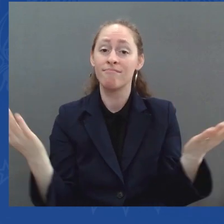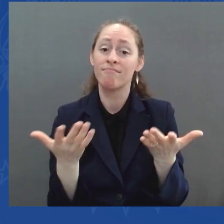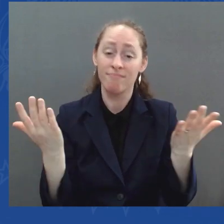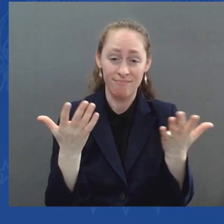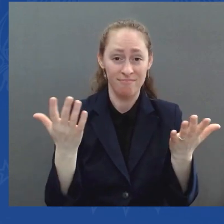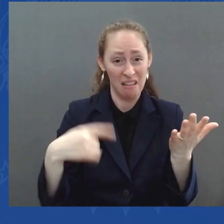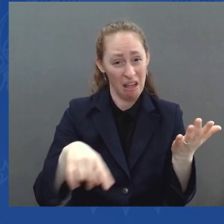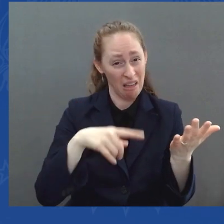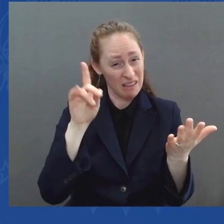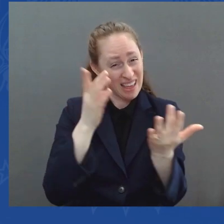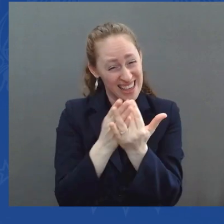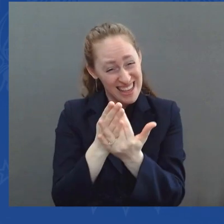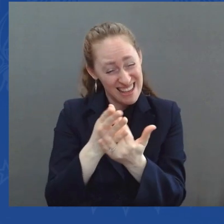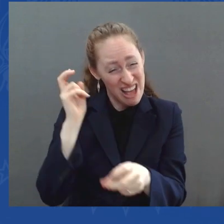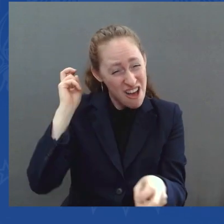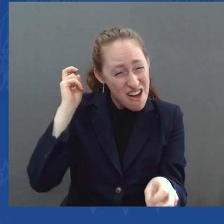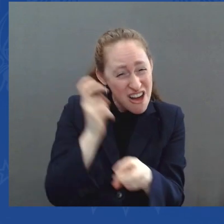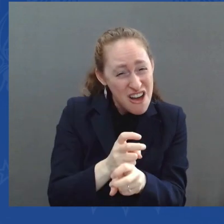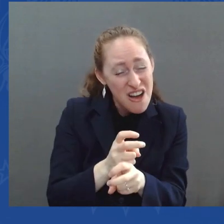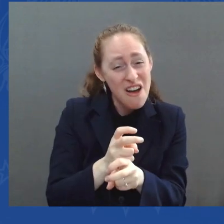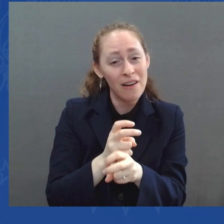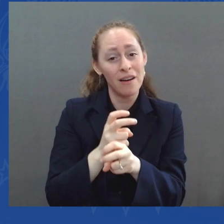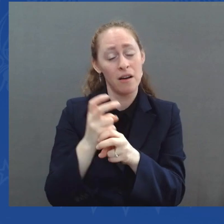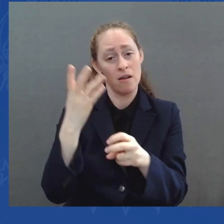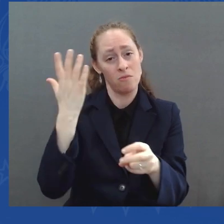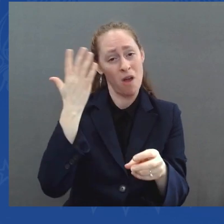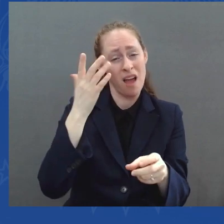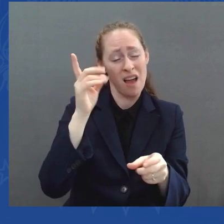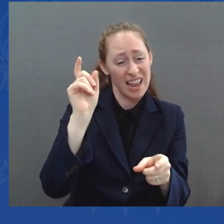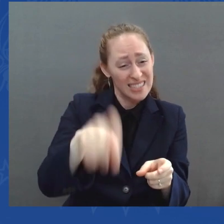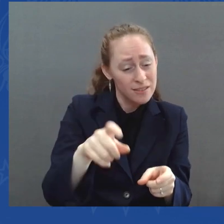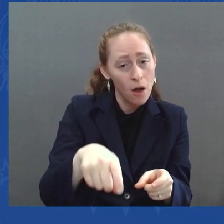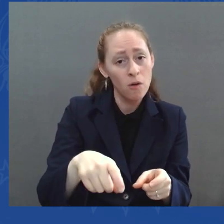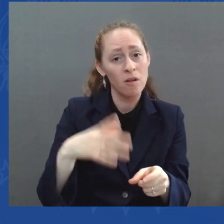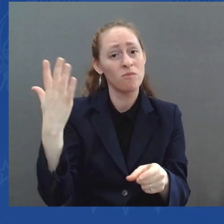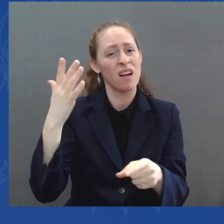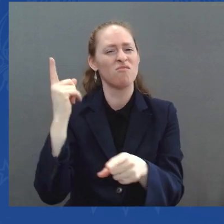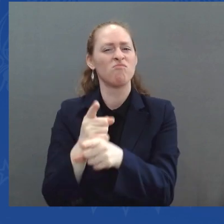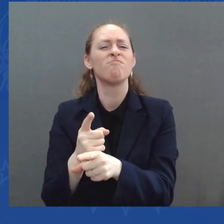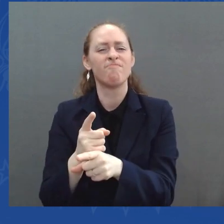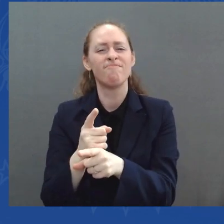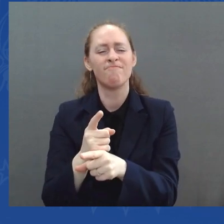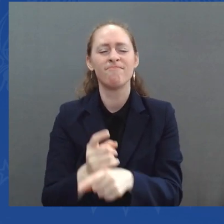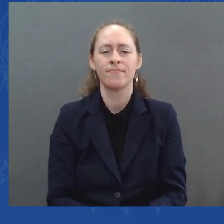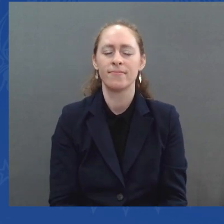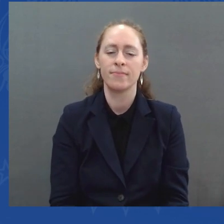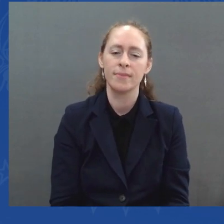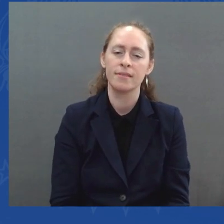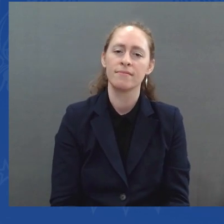That's exactly what he did, exactly what he did. And folks, that's what we have to do.